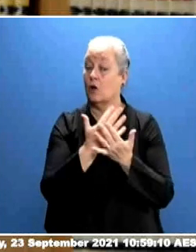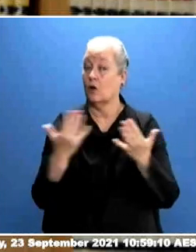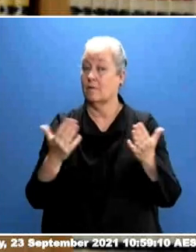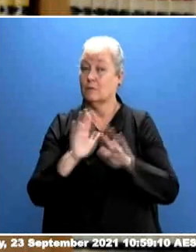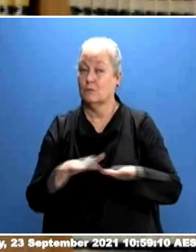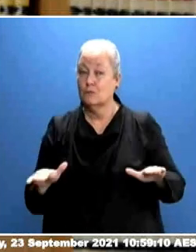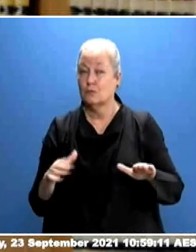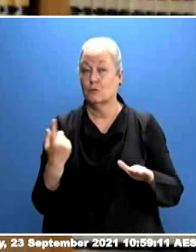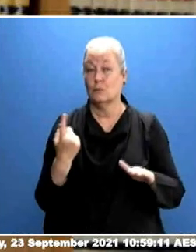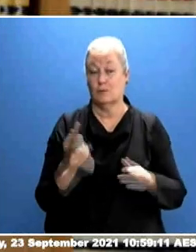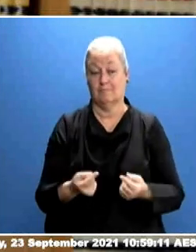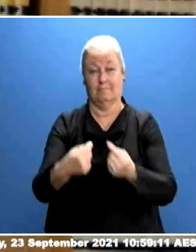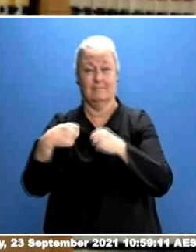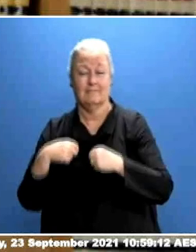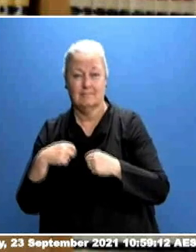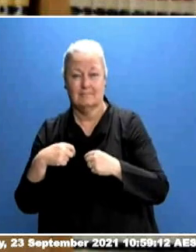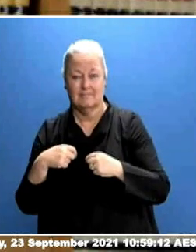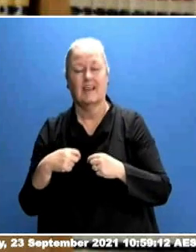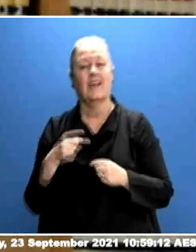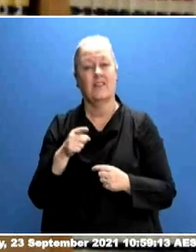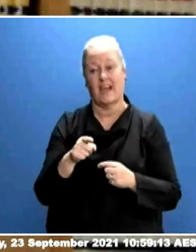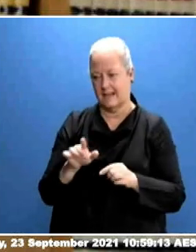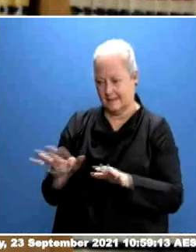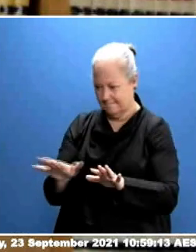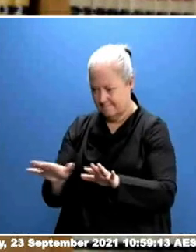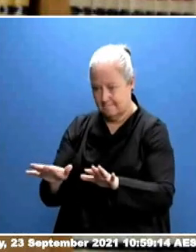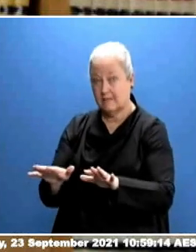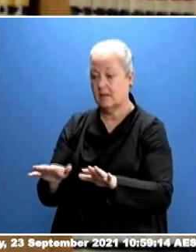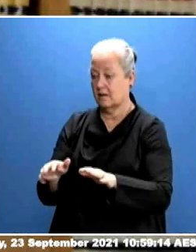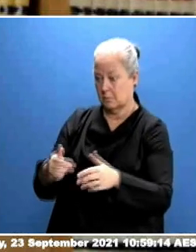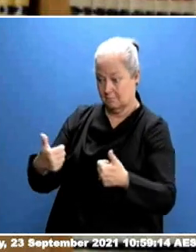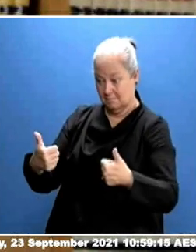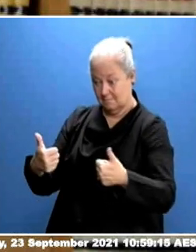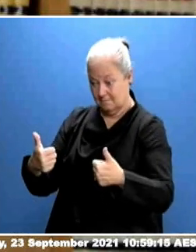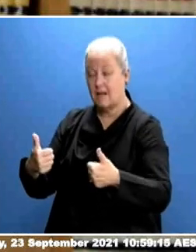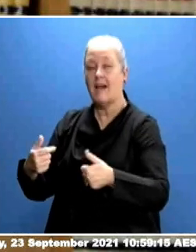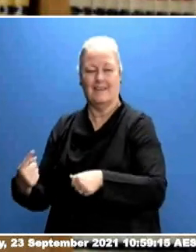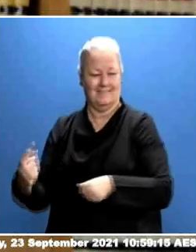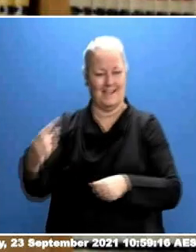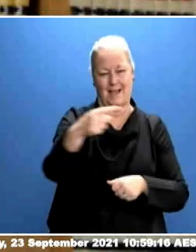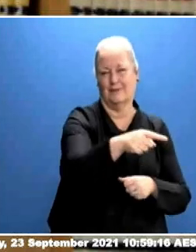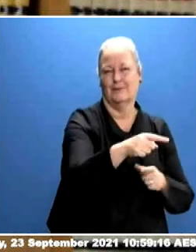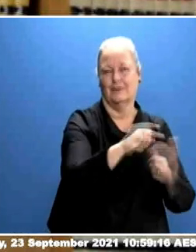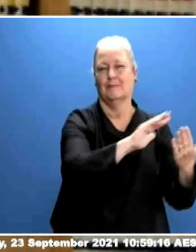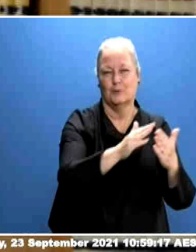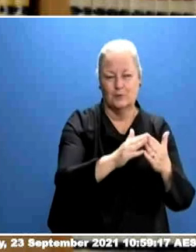they only need that circuit breaker and then they are able to be transitioned and do not return to Secure Care and are supported safely in the community.